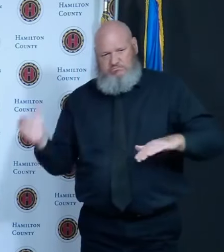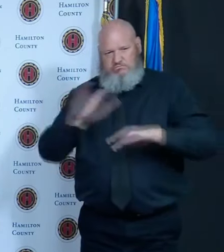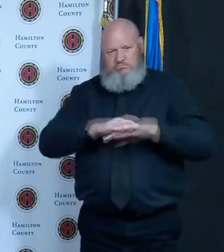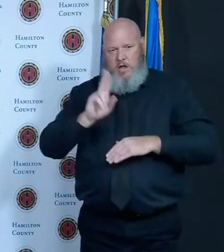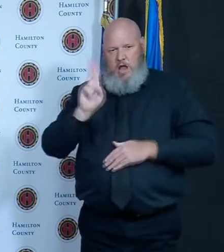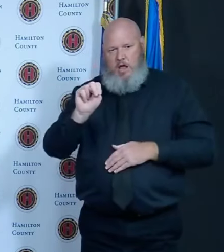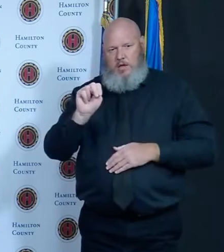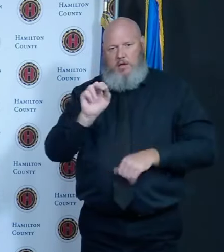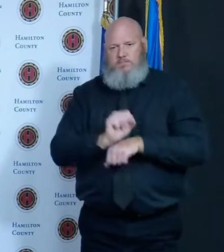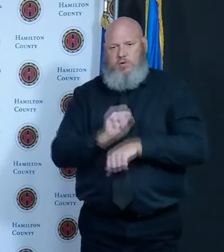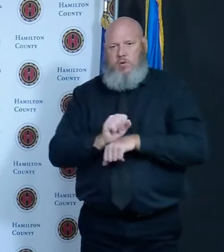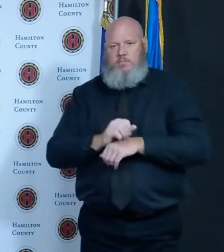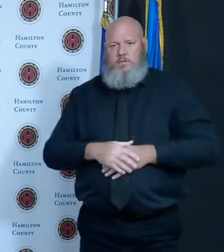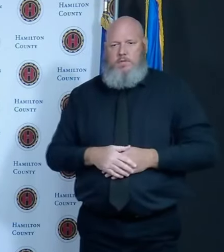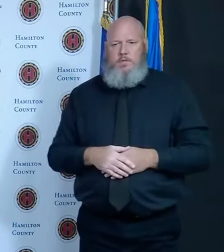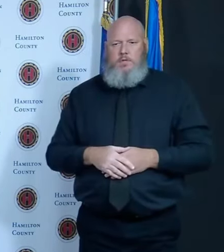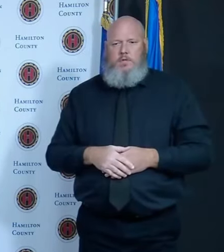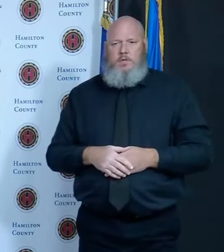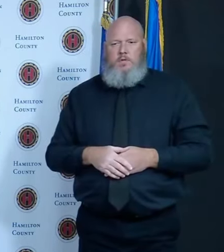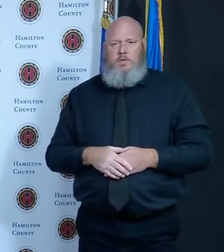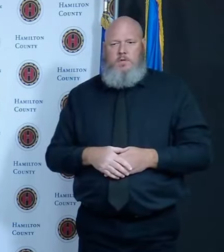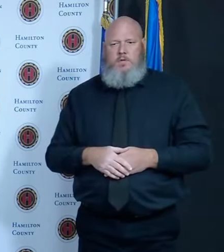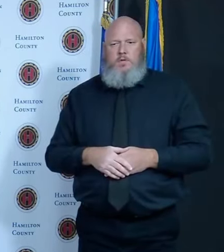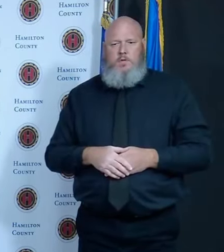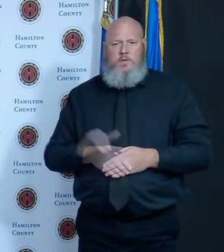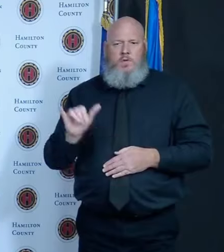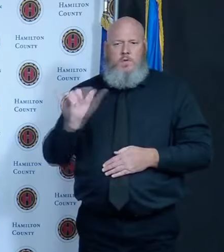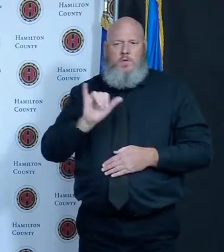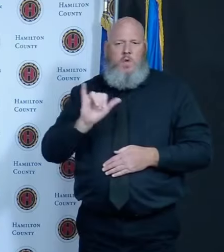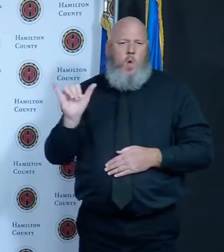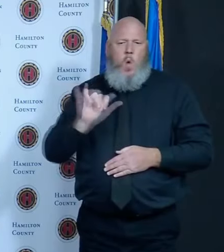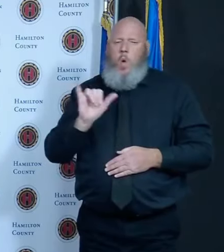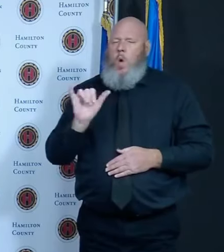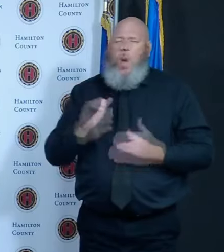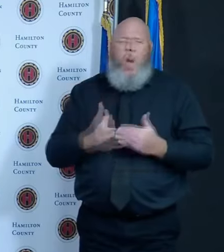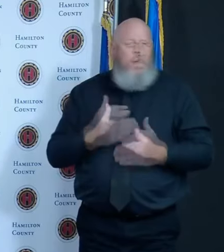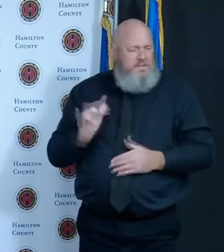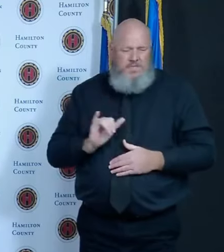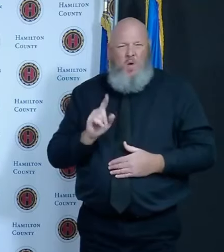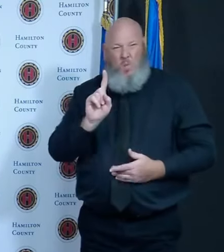implications of so many businesses being closed is very real not only for the